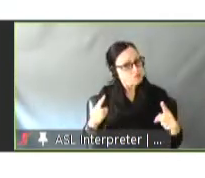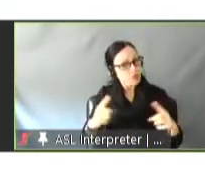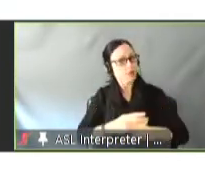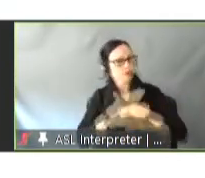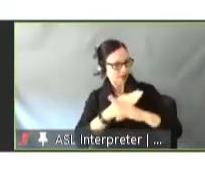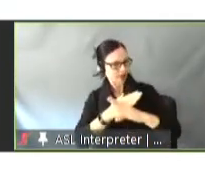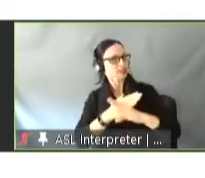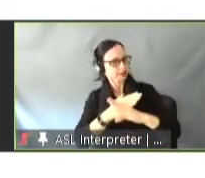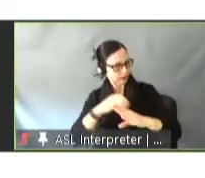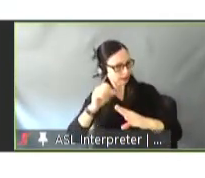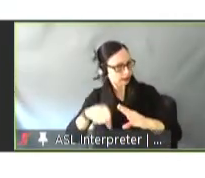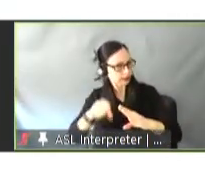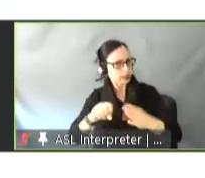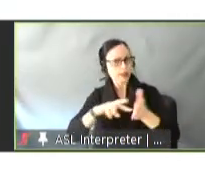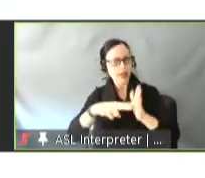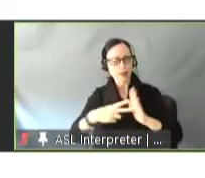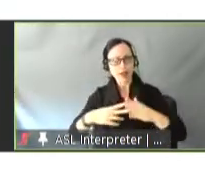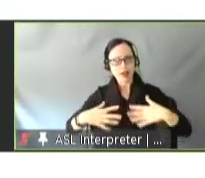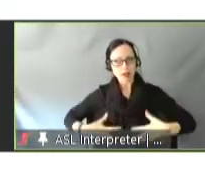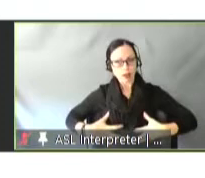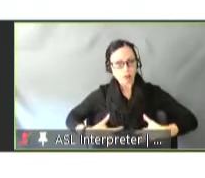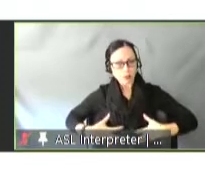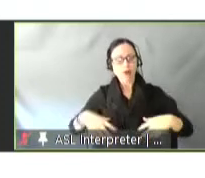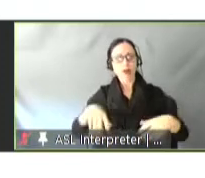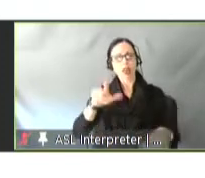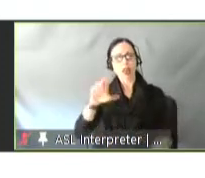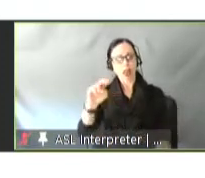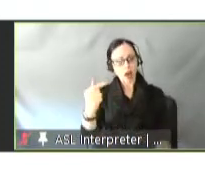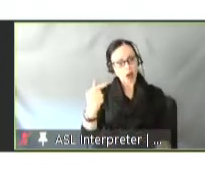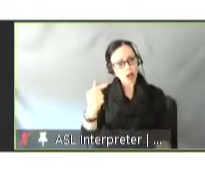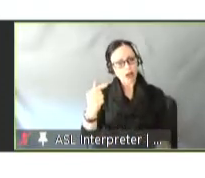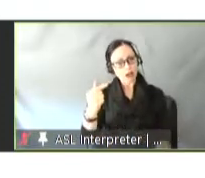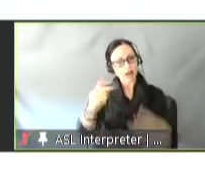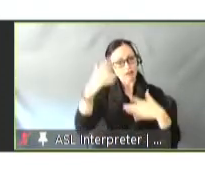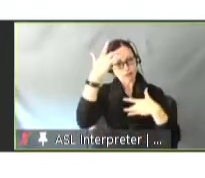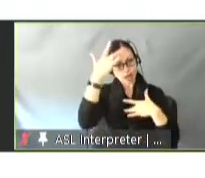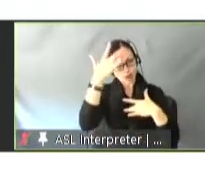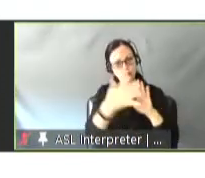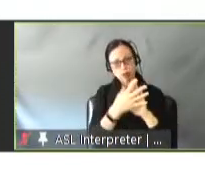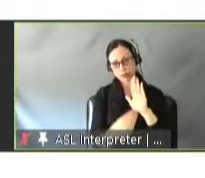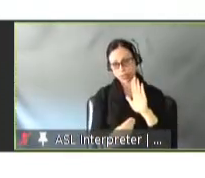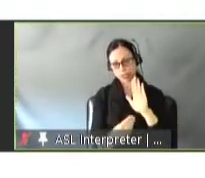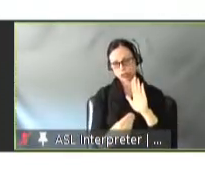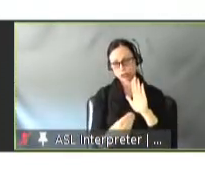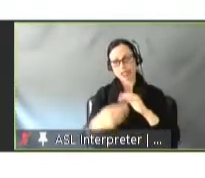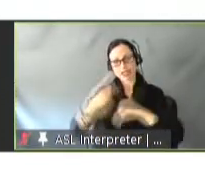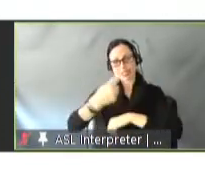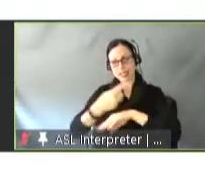lower respiratory long viral replication. And you see by day four following being challenged with